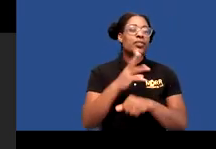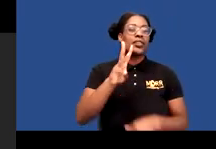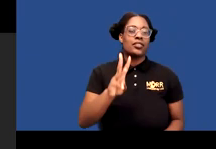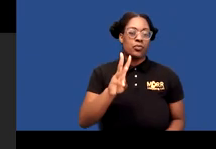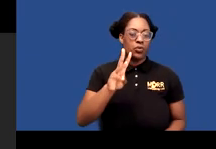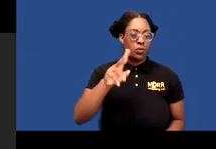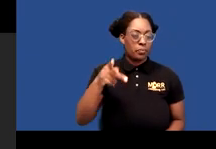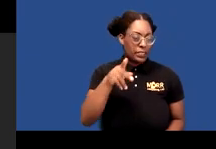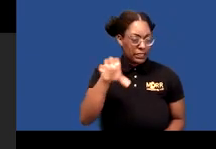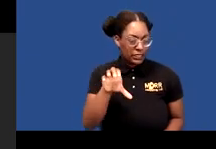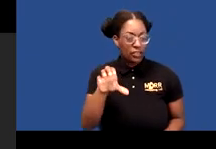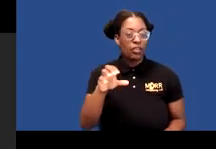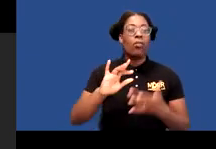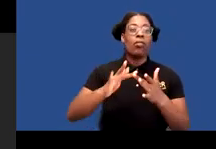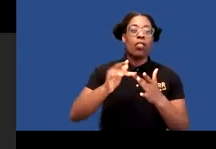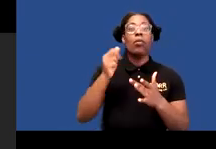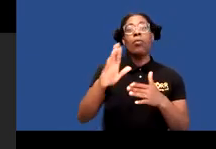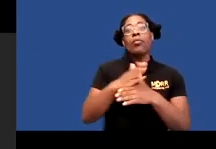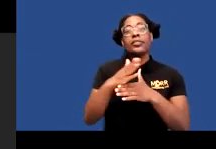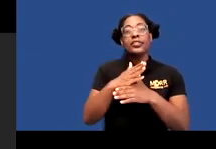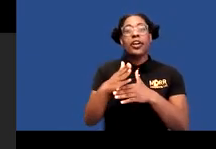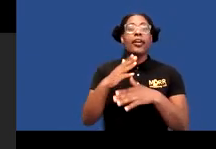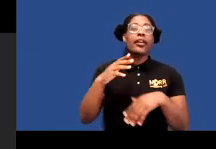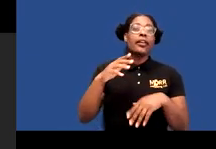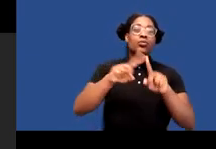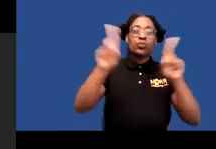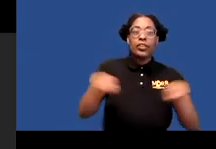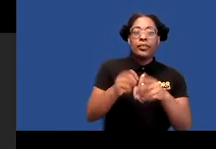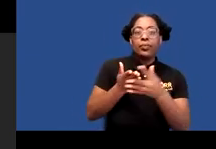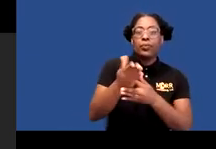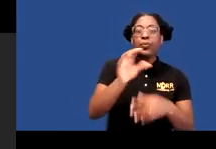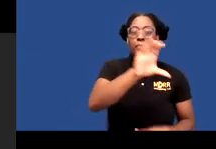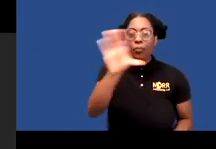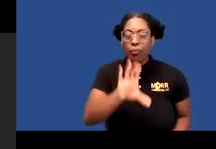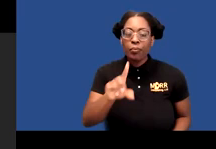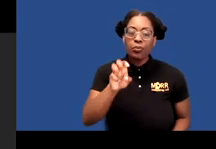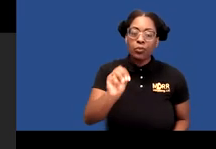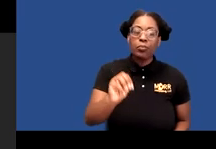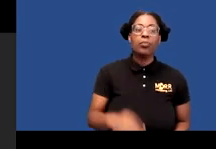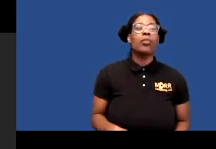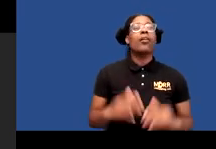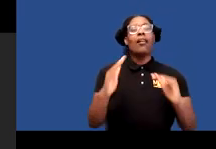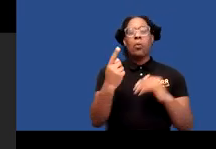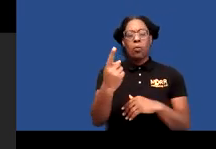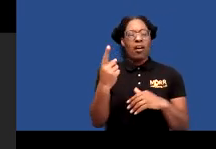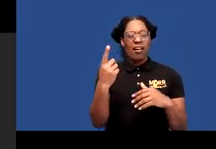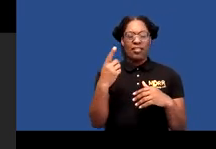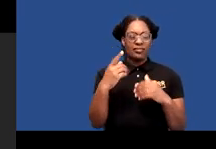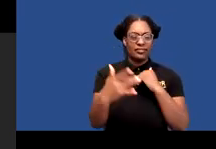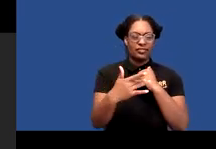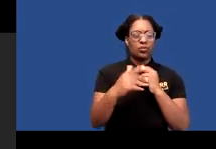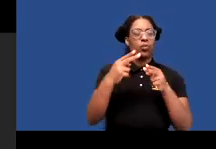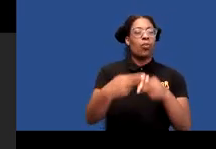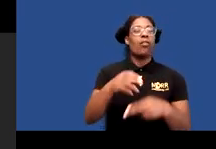or sharing screens via Zoom, using a platform called Cranium Cafe, using Time Tap.